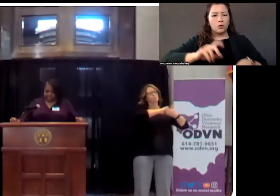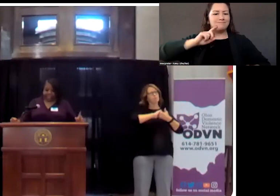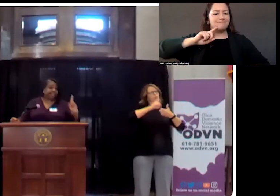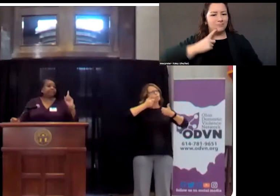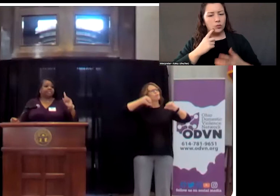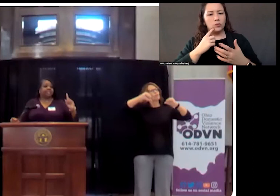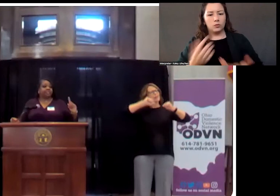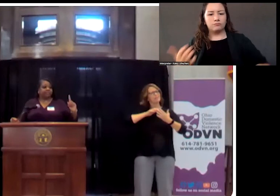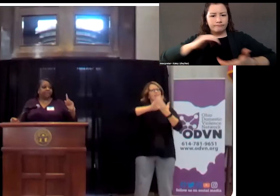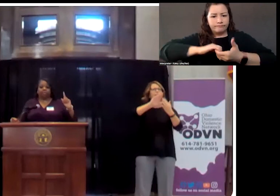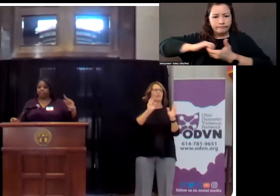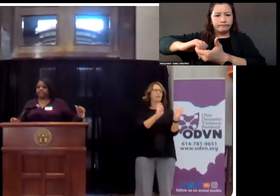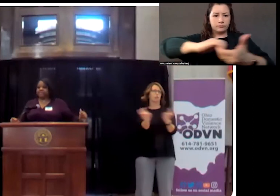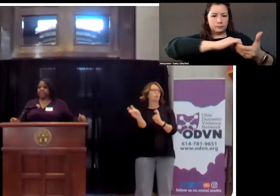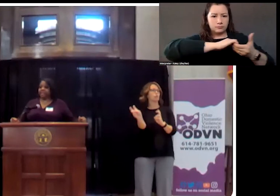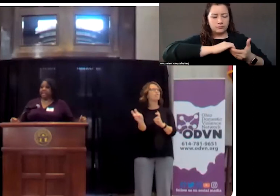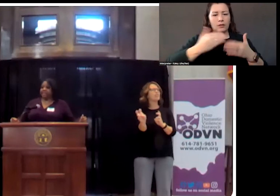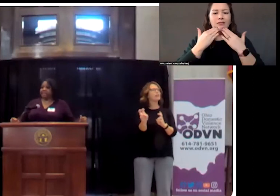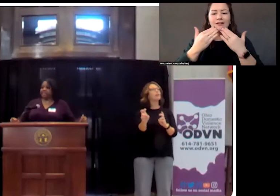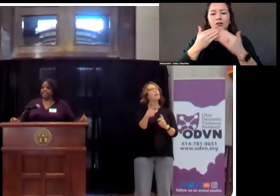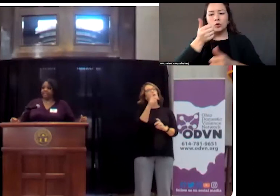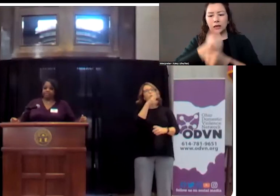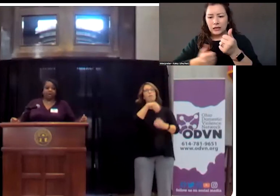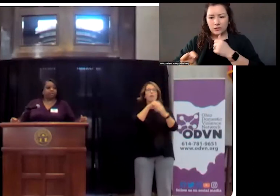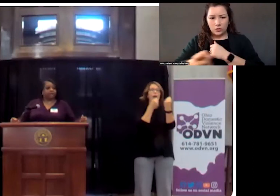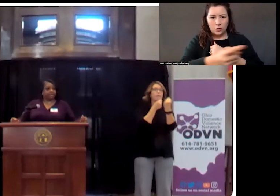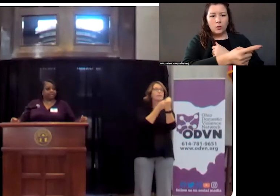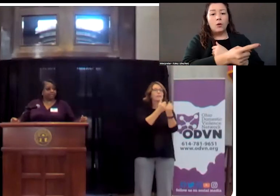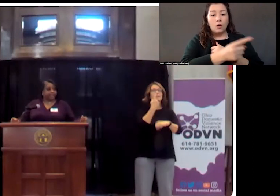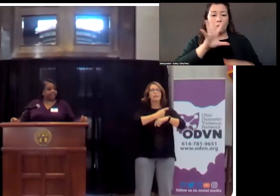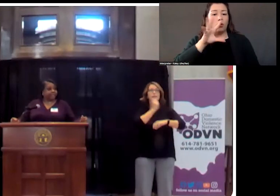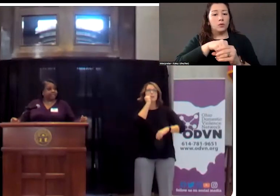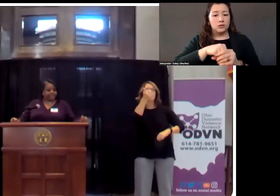Thank you to each of you that will participate in an advocacy day tomorrow talking to your legislators.